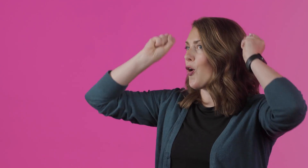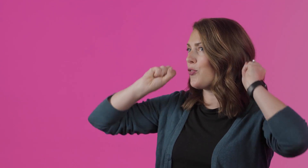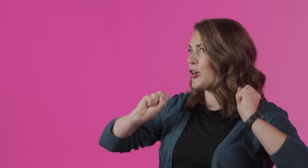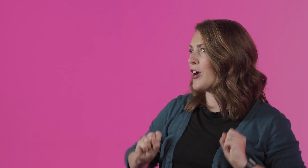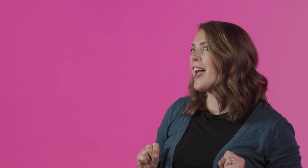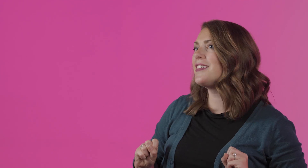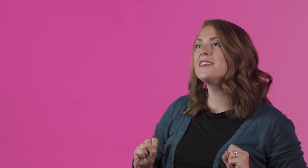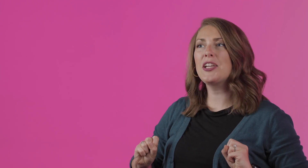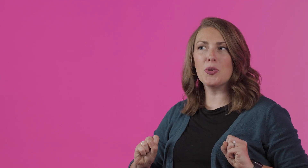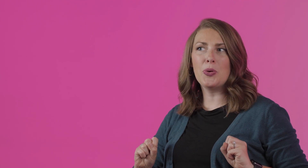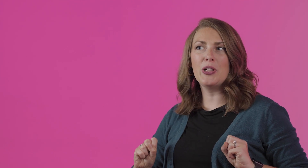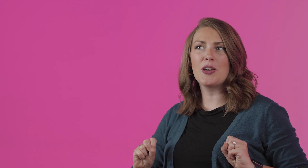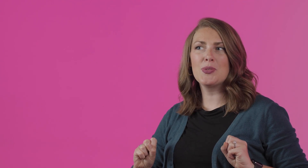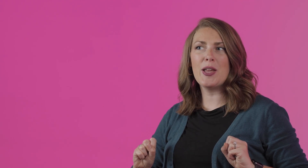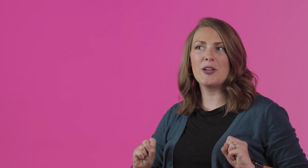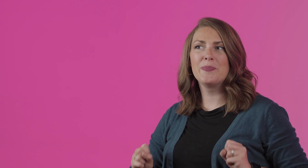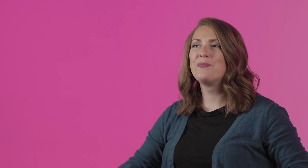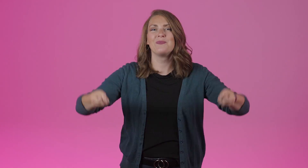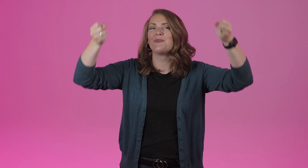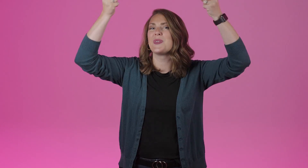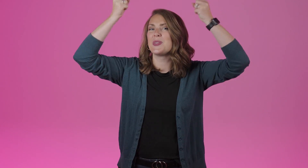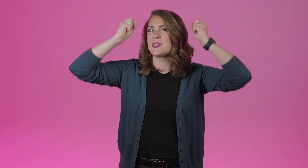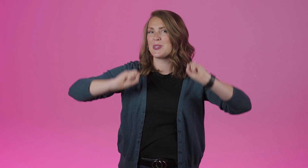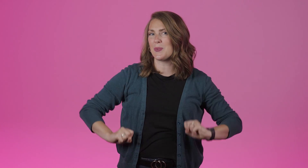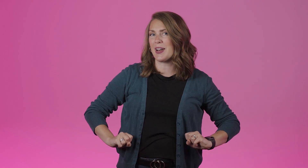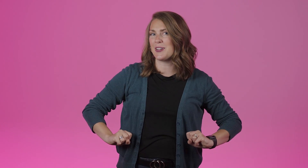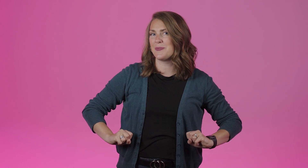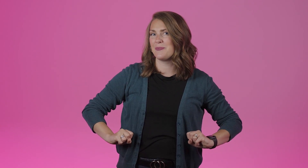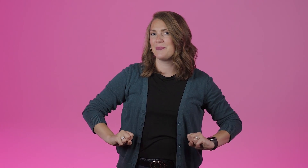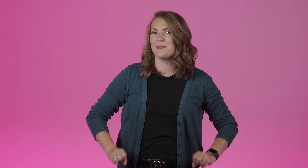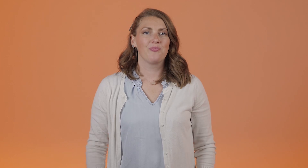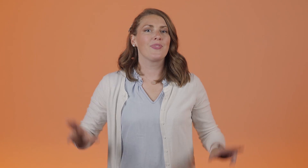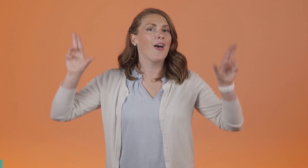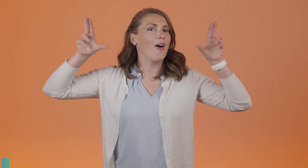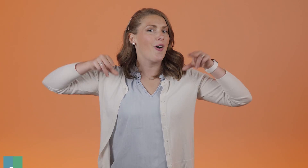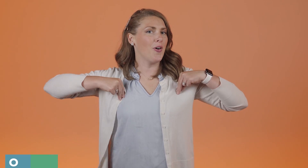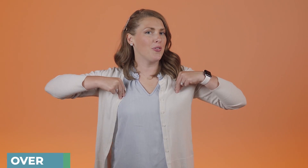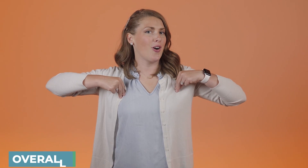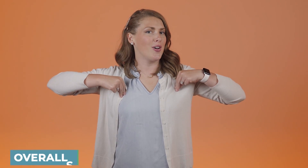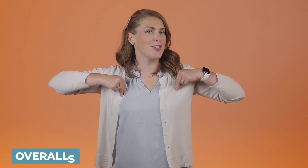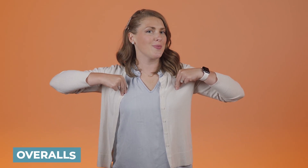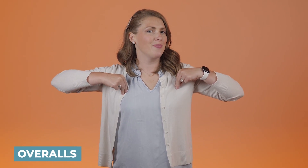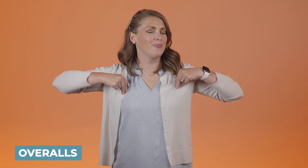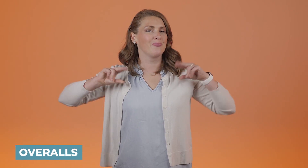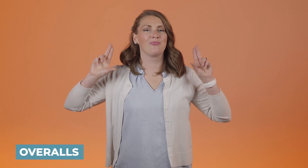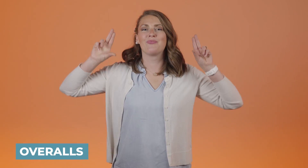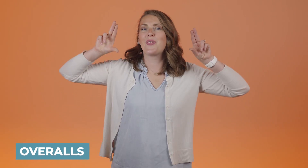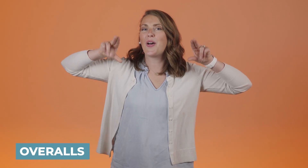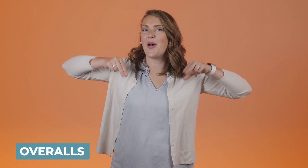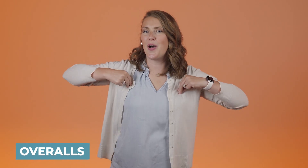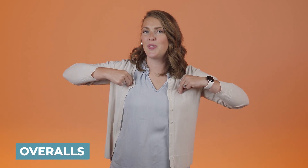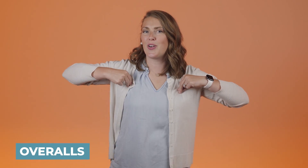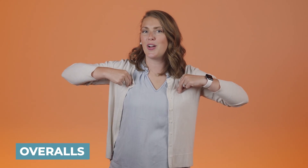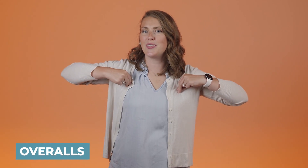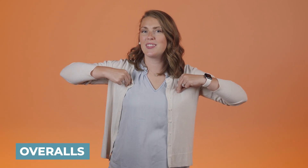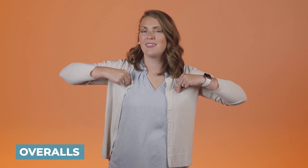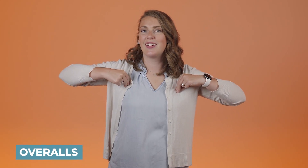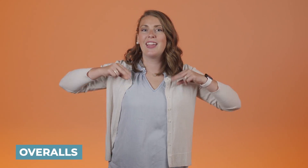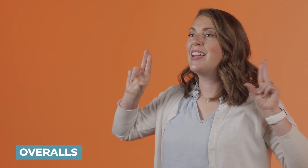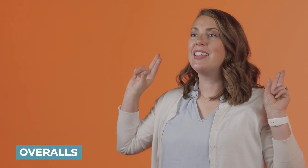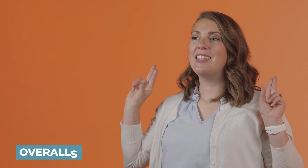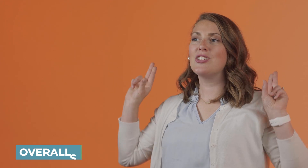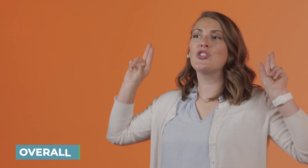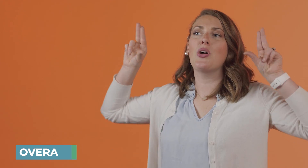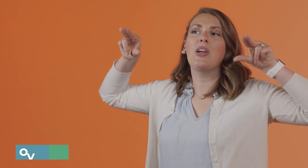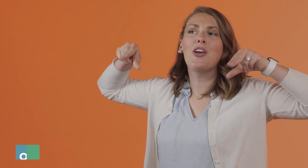over your head like you're pulling on a sweater 'sweater.' 'Overalls, overalls,' these are showing